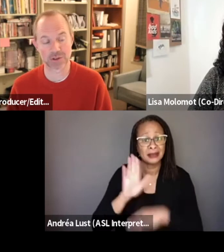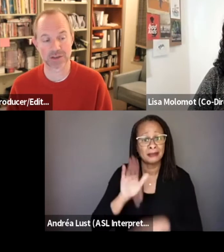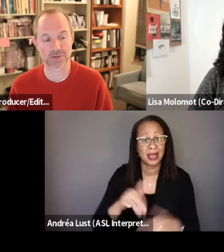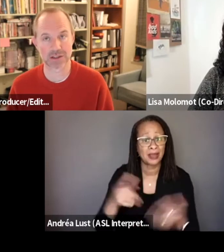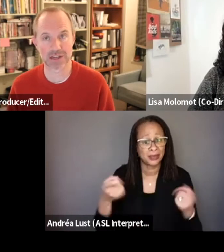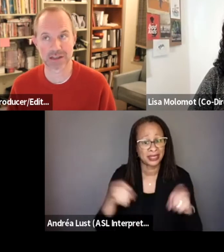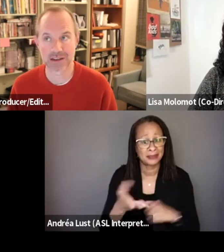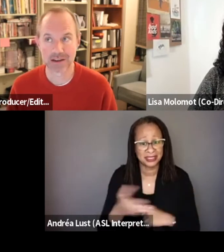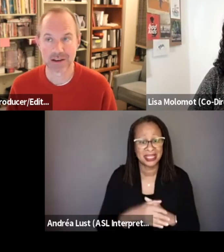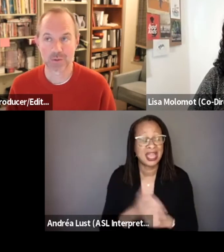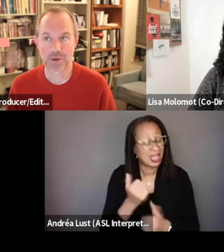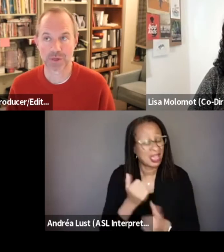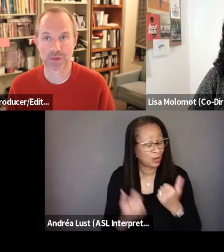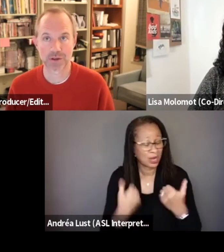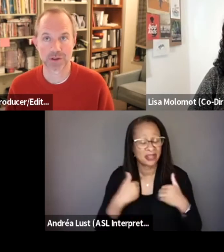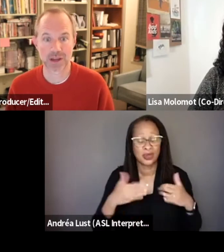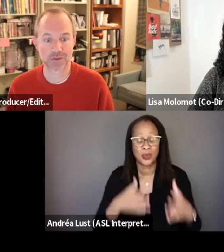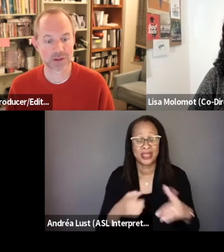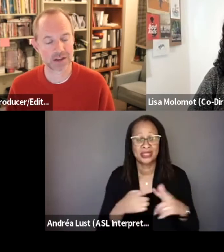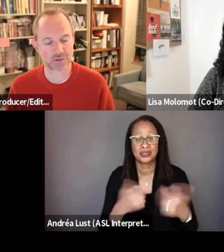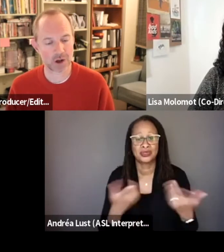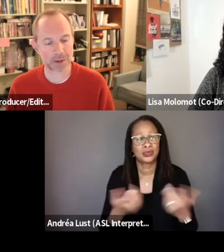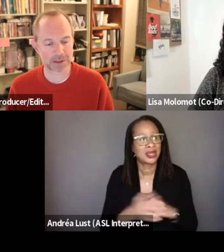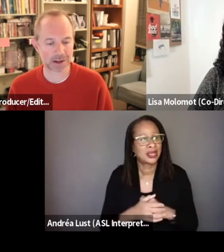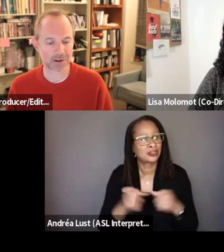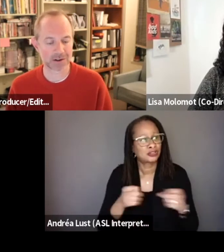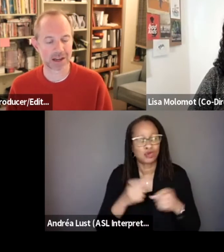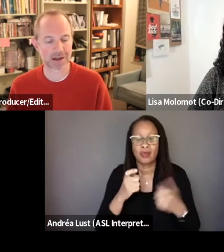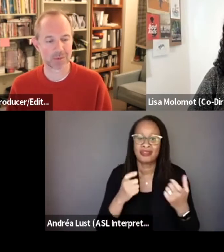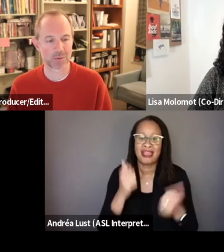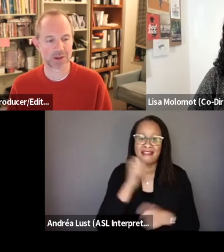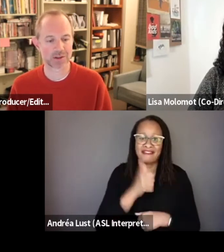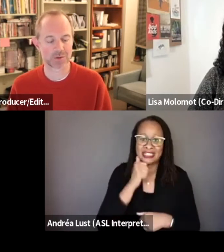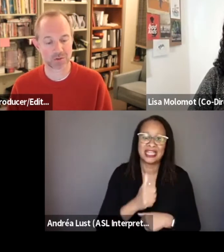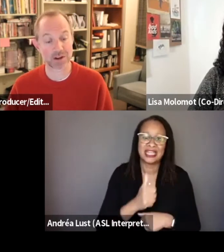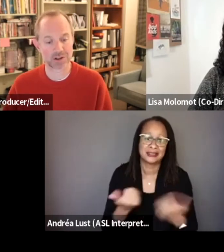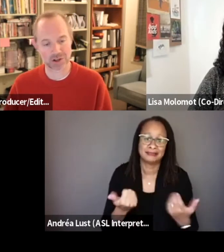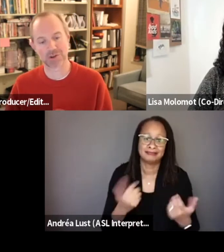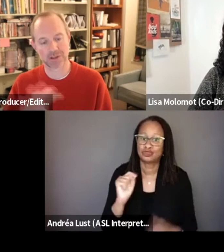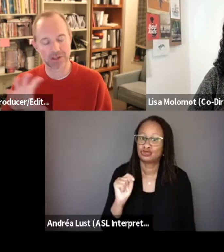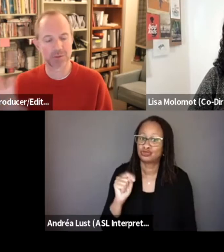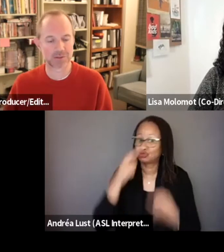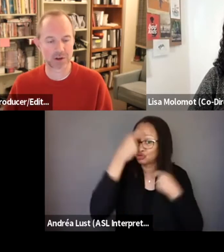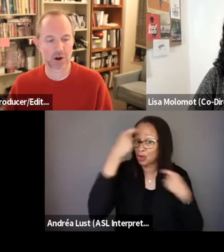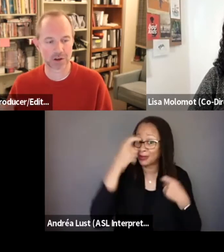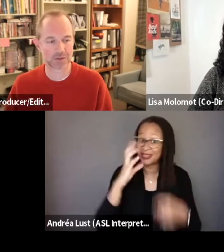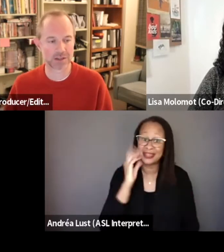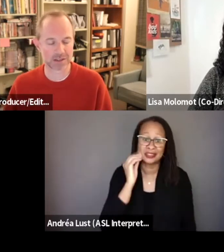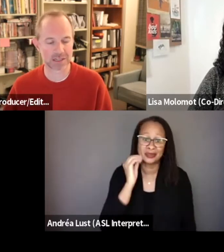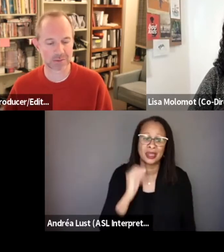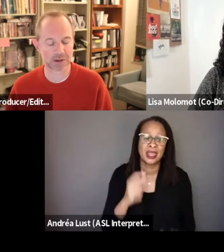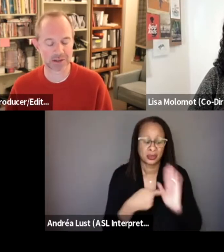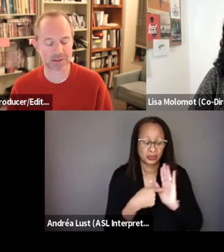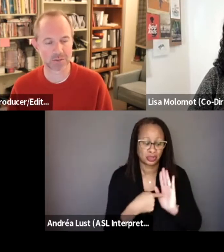of dealing with everyday trauma there. But we sort of tried to show a little bit of an arc of his experience as well.